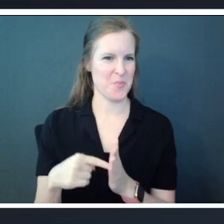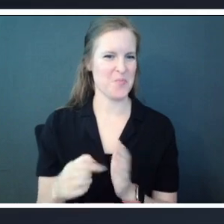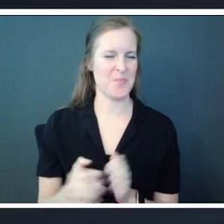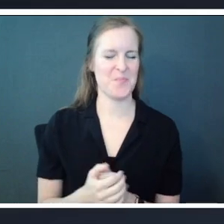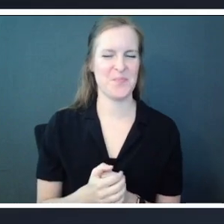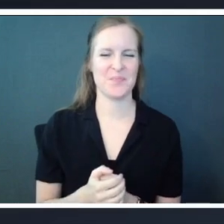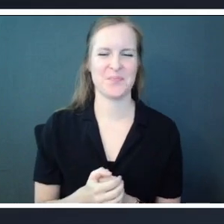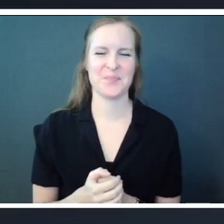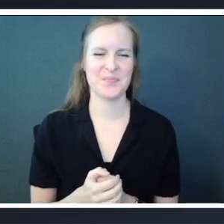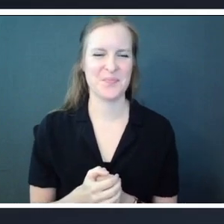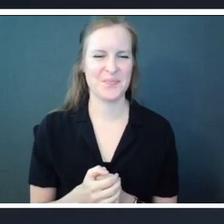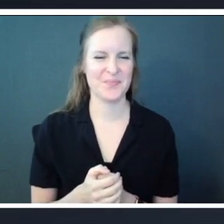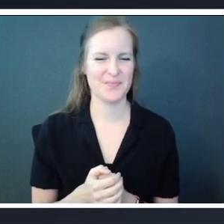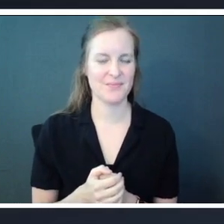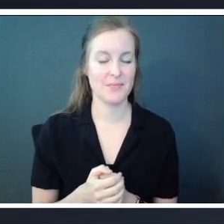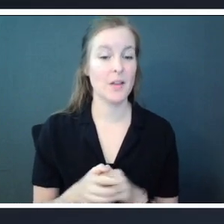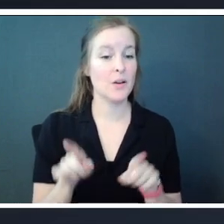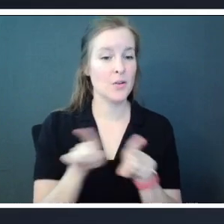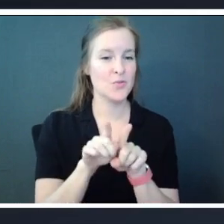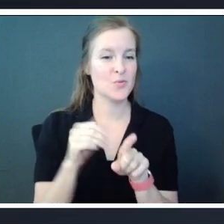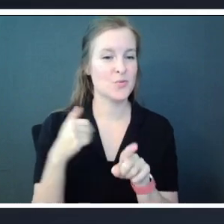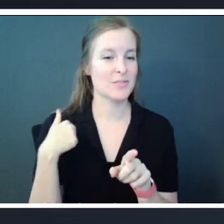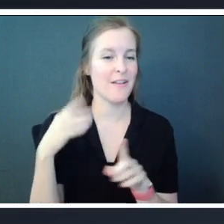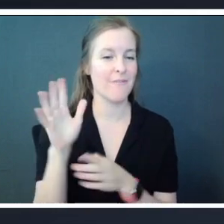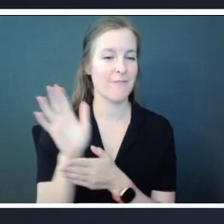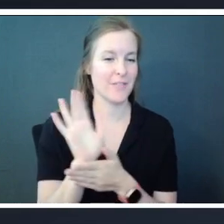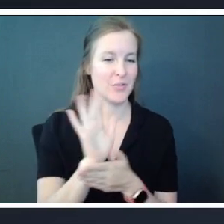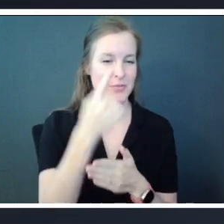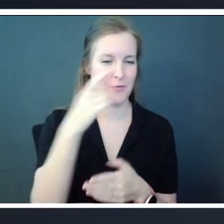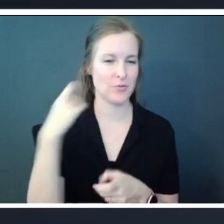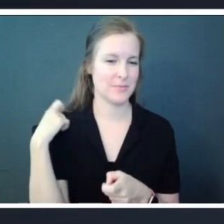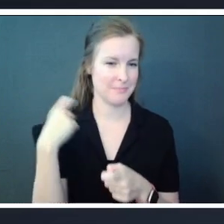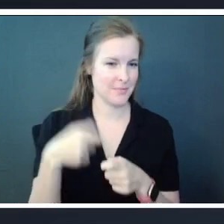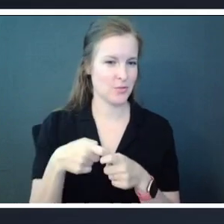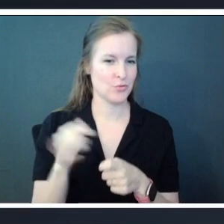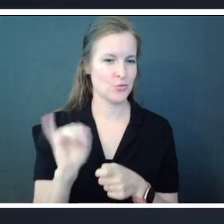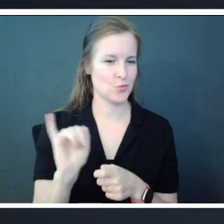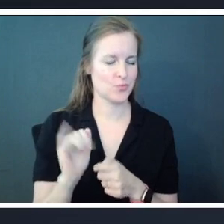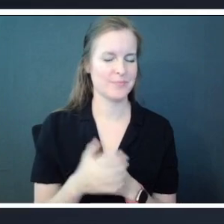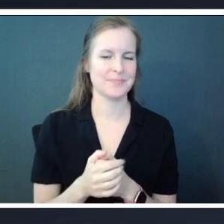now have these videos in Spanish. We've created two in Spanish and plan to make all of them